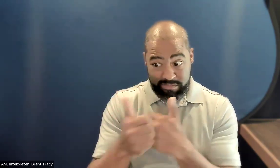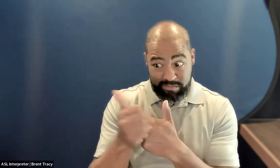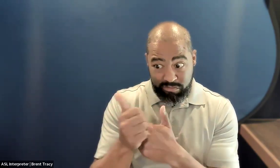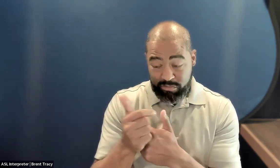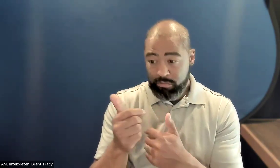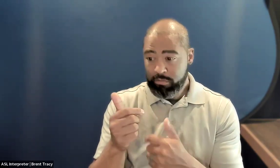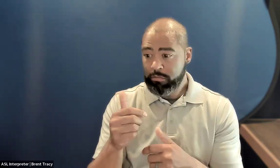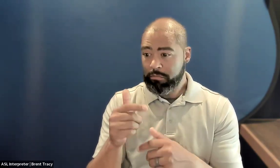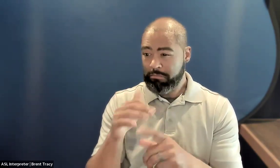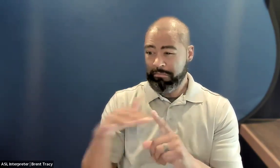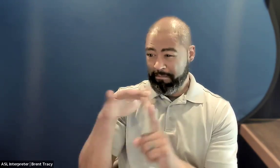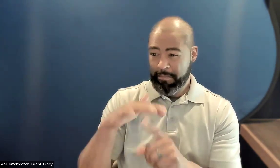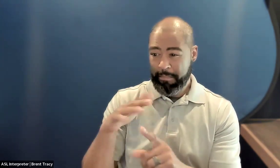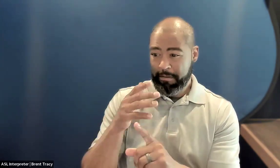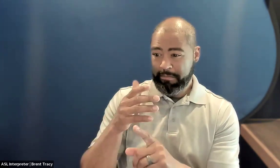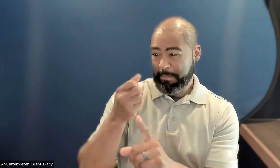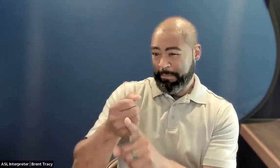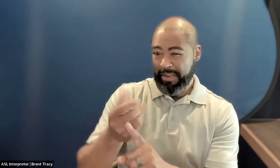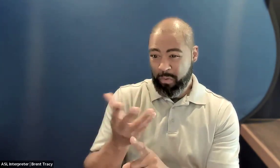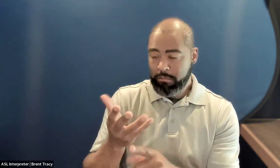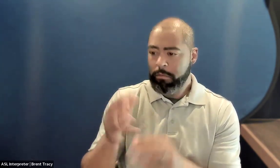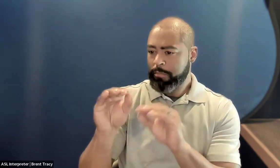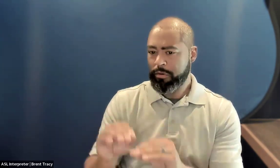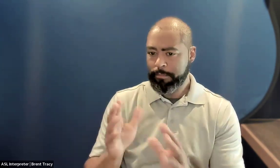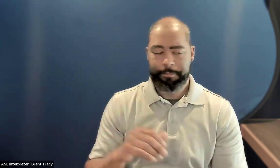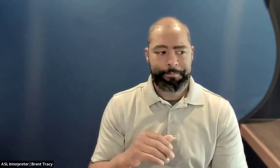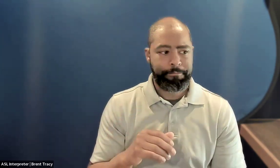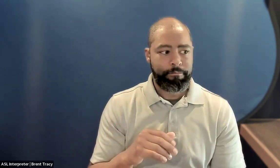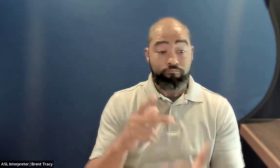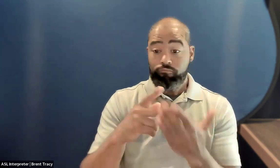So for example, a building, a parking lot, a rain garden and